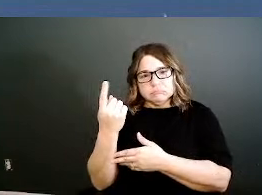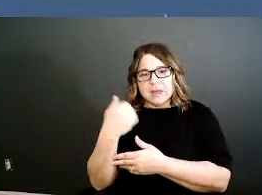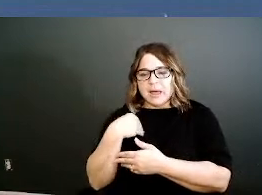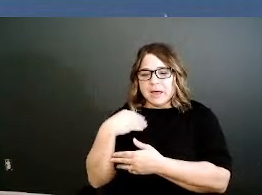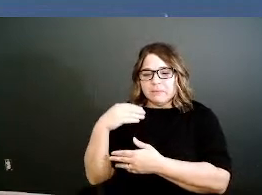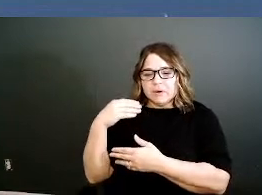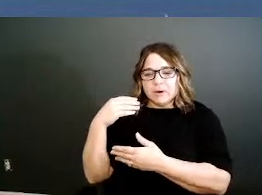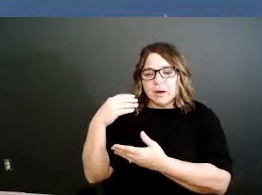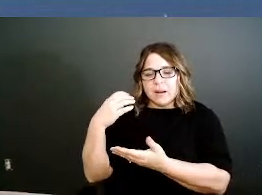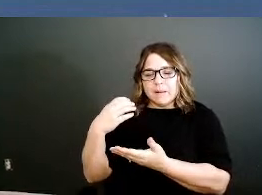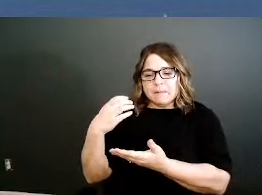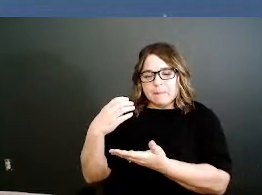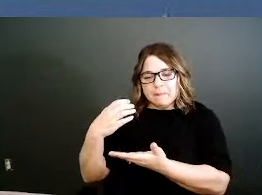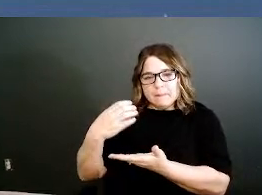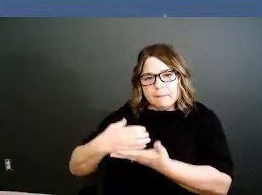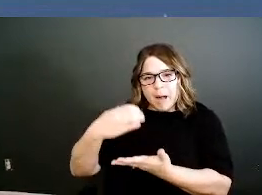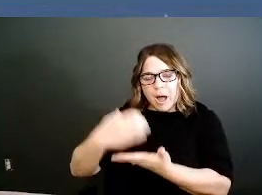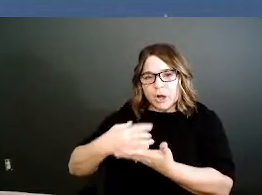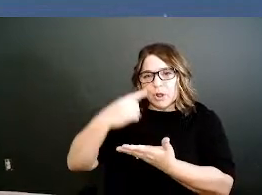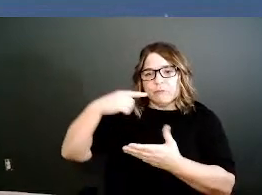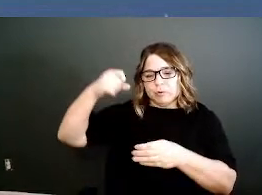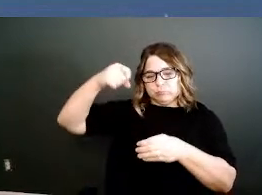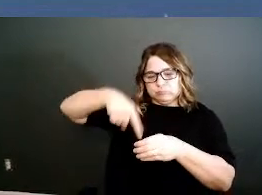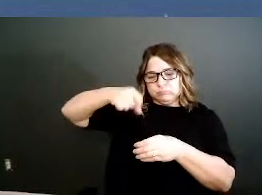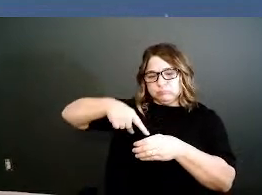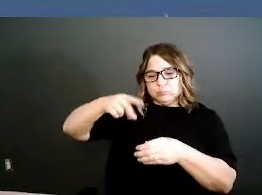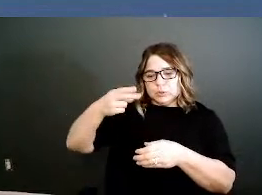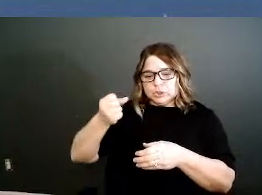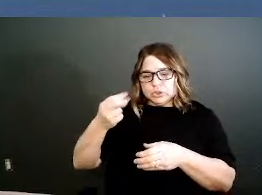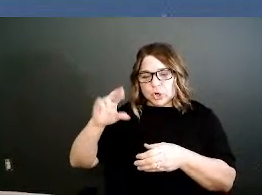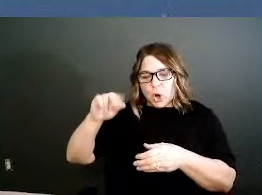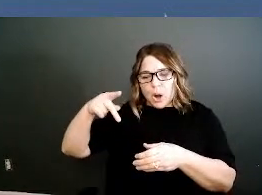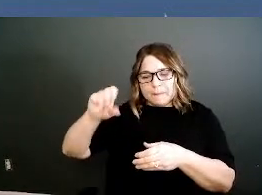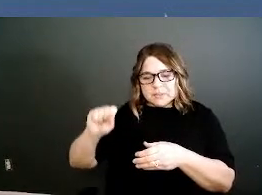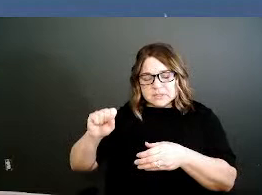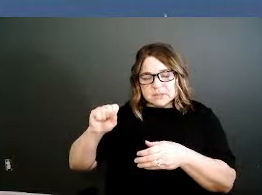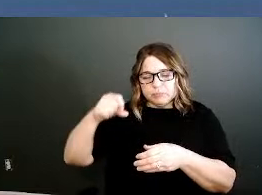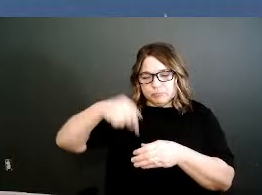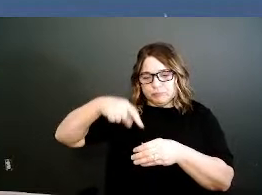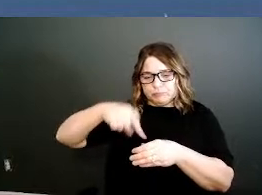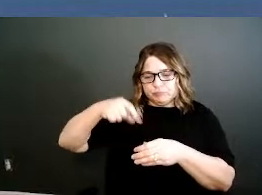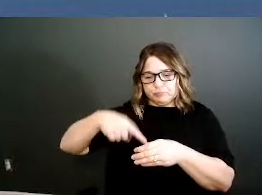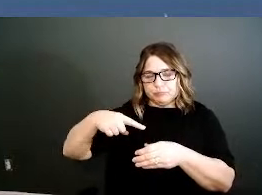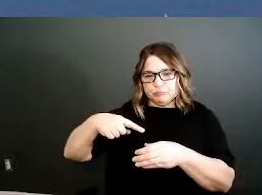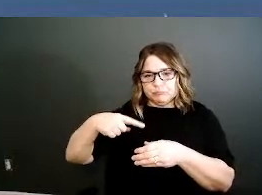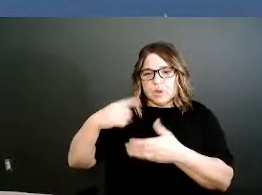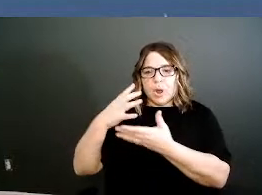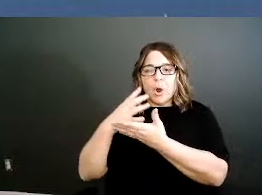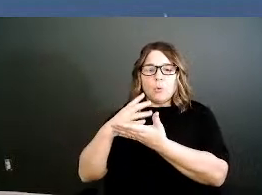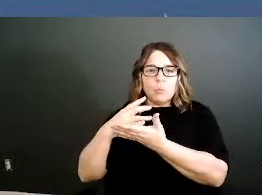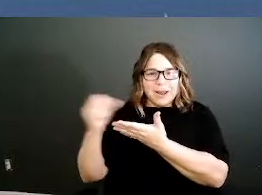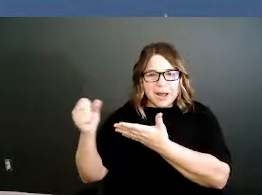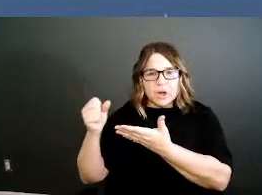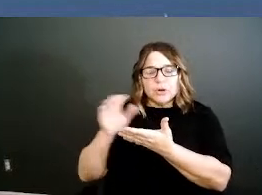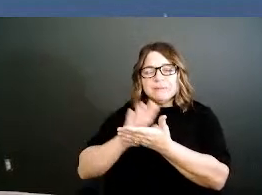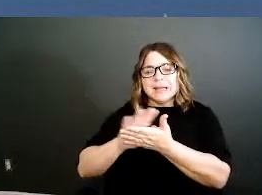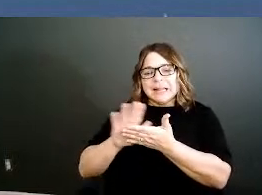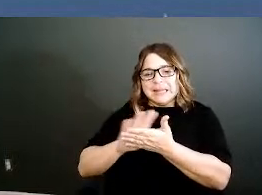CLEAN NEEDLES AND DUMPED THEM OUT LOOKING FOR A NEEDLE THAT WAS POSSIBLE TO REUSE. THIS IS WHY WE NEED